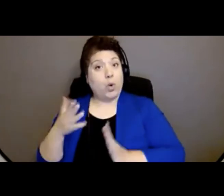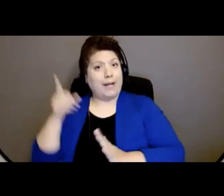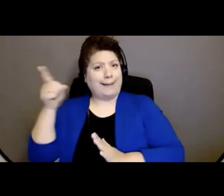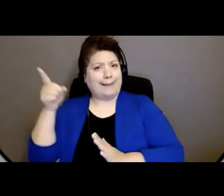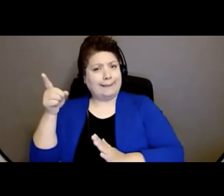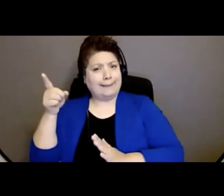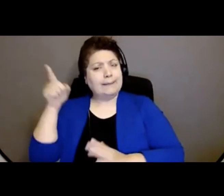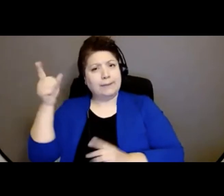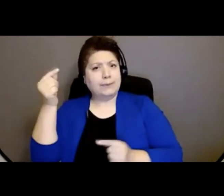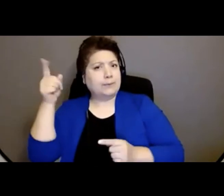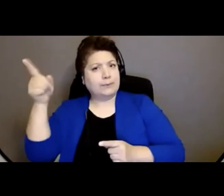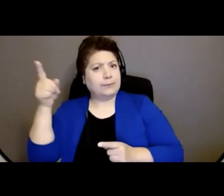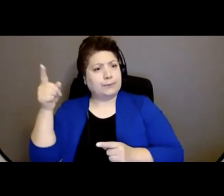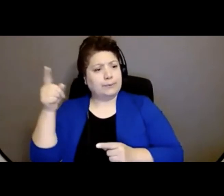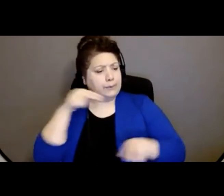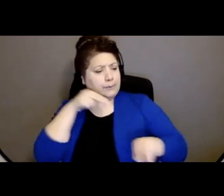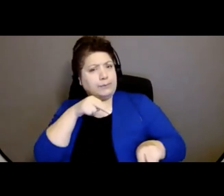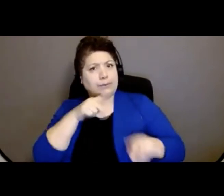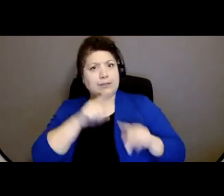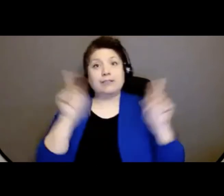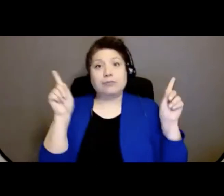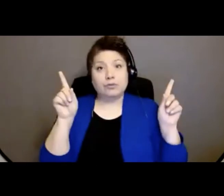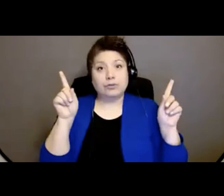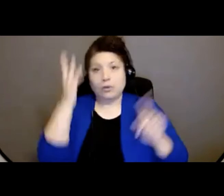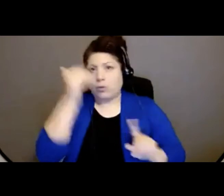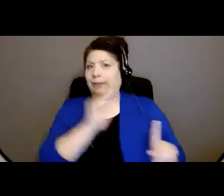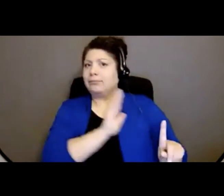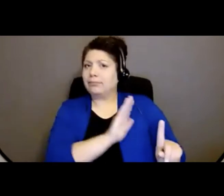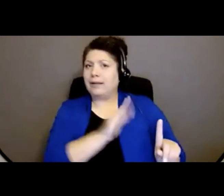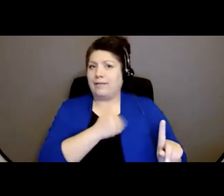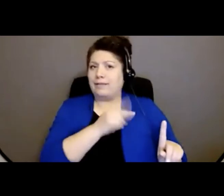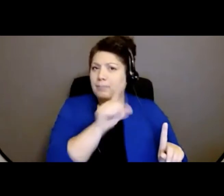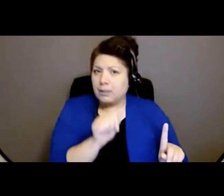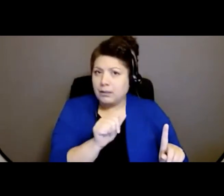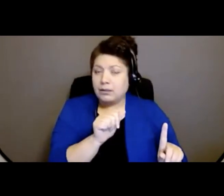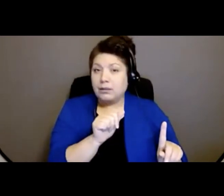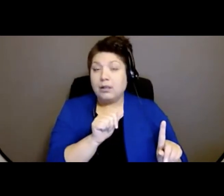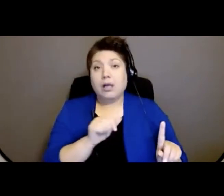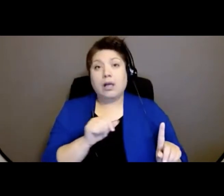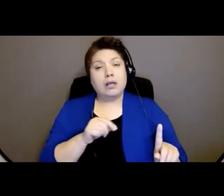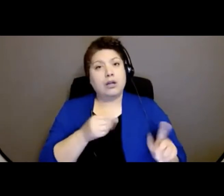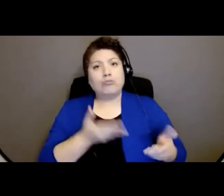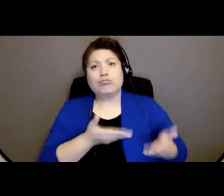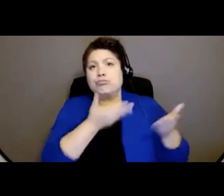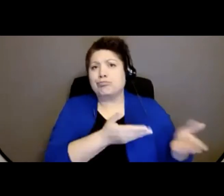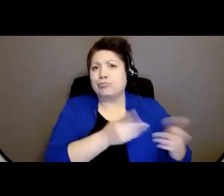BECAUSE OF YOUR DISABILITY AND THAT DIFFERENT TREATMENT HAS A NEGATIVE IMPACT ON YOU.